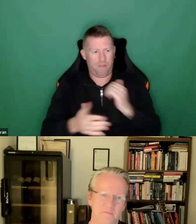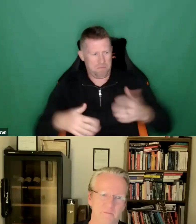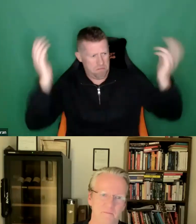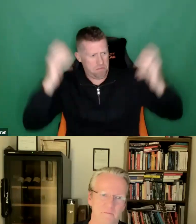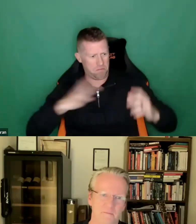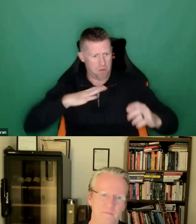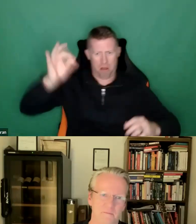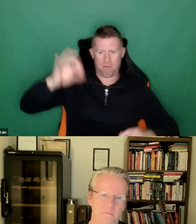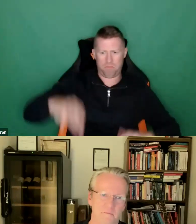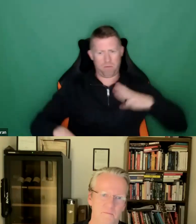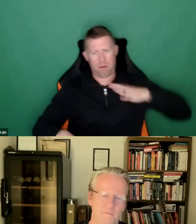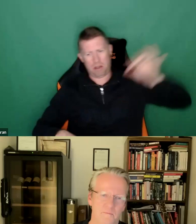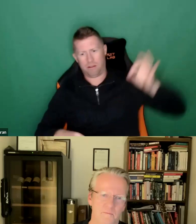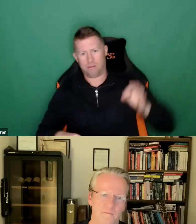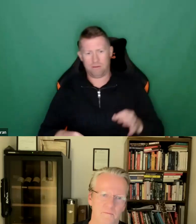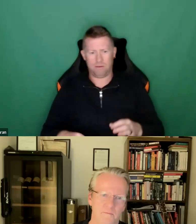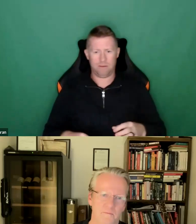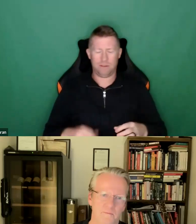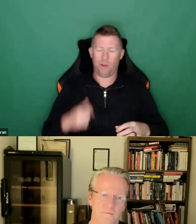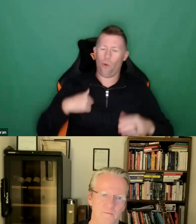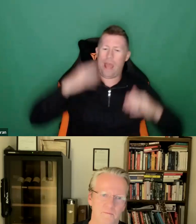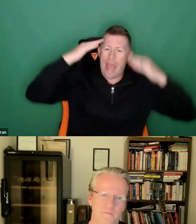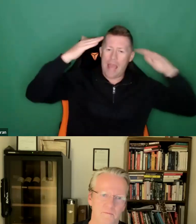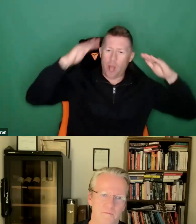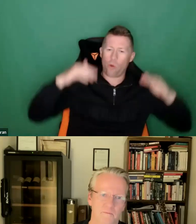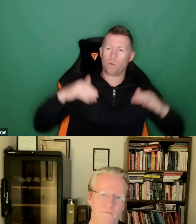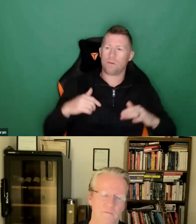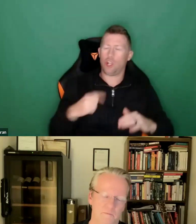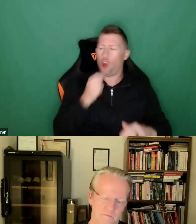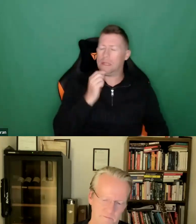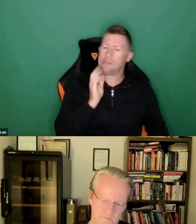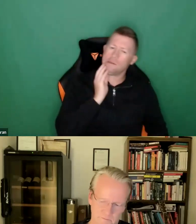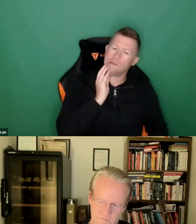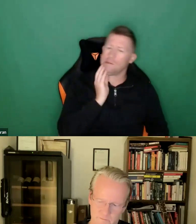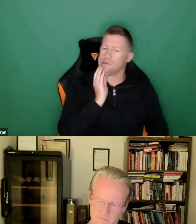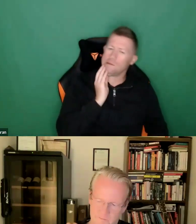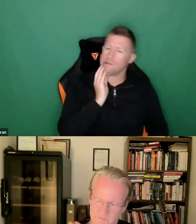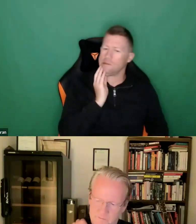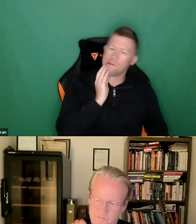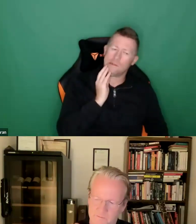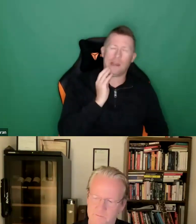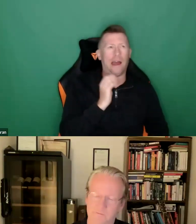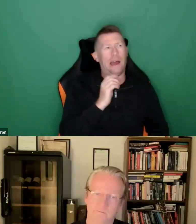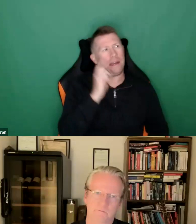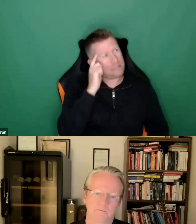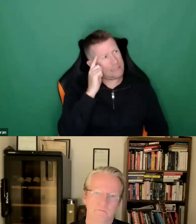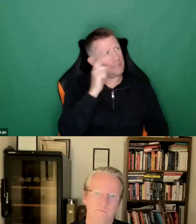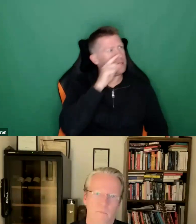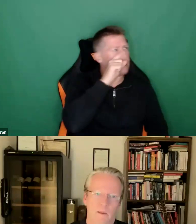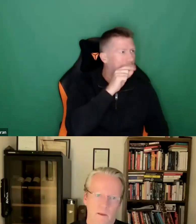kids don't have the same barriers in terms of thinking about the possibilities , they don't filter